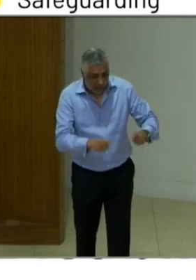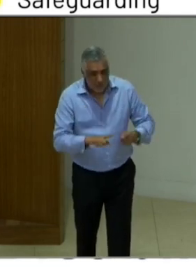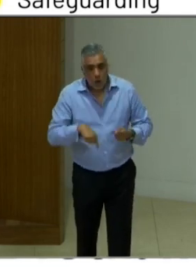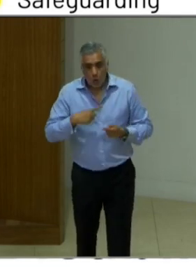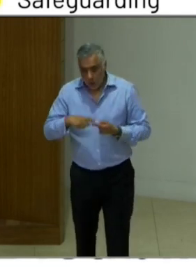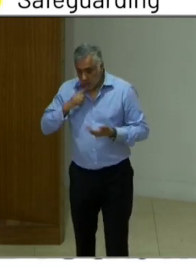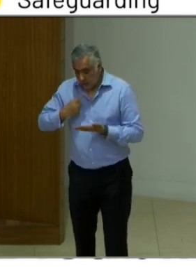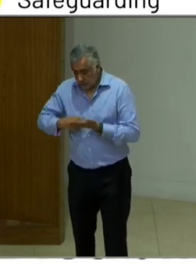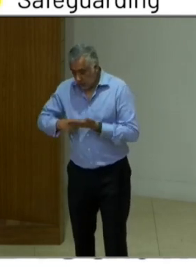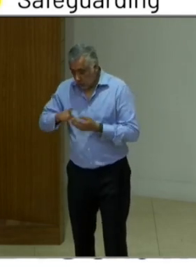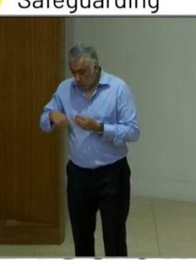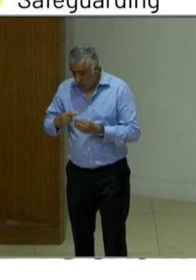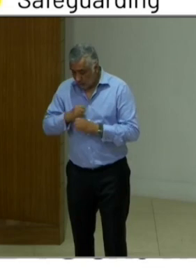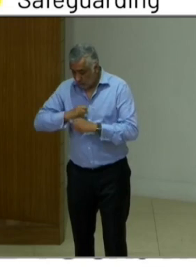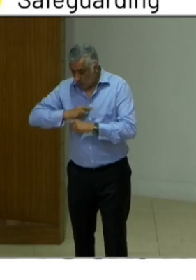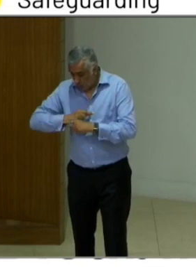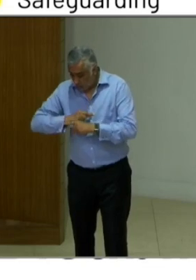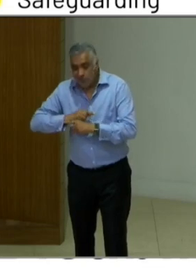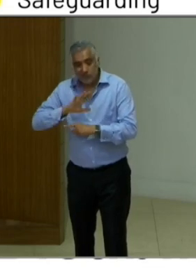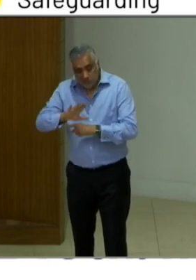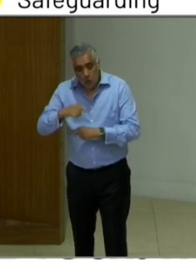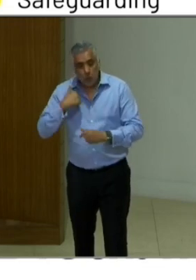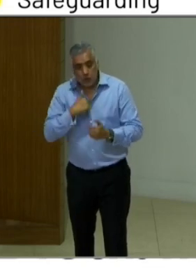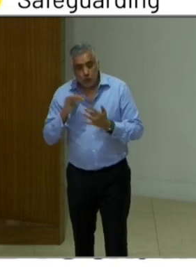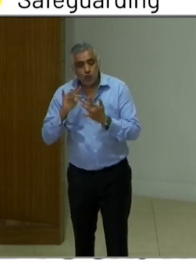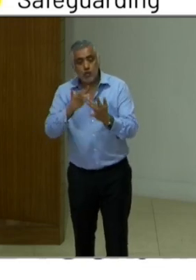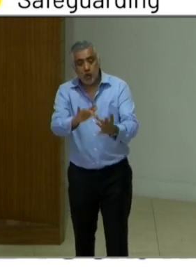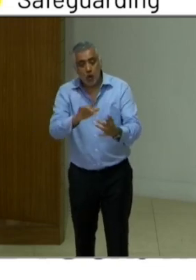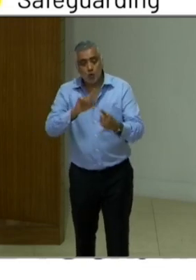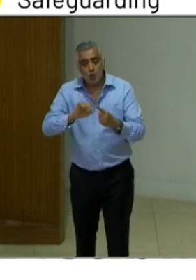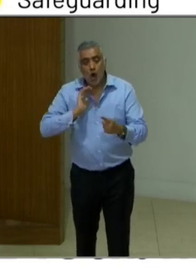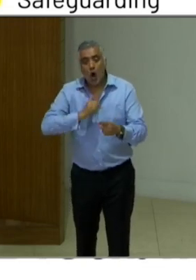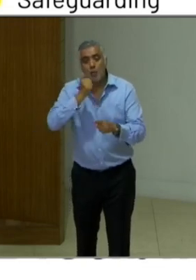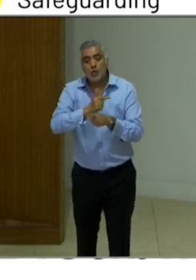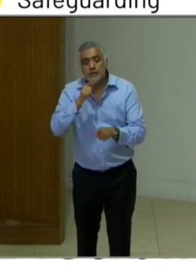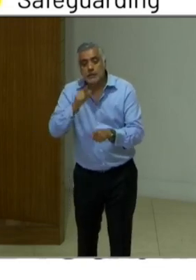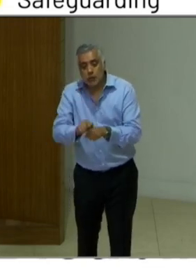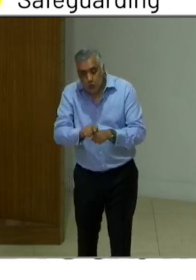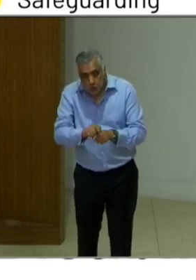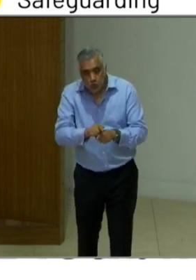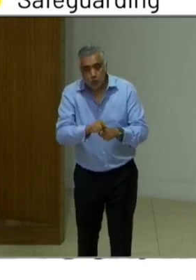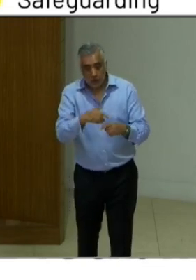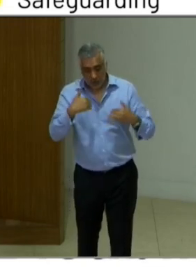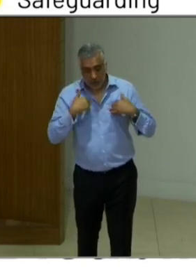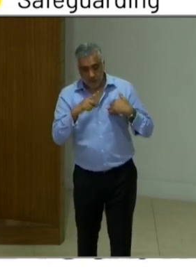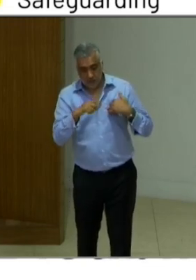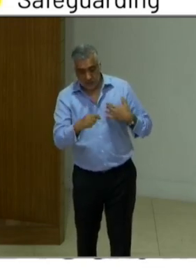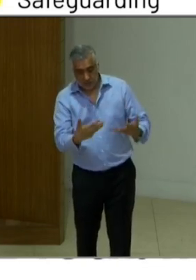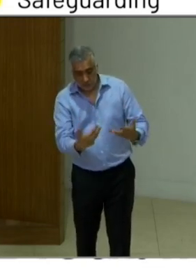yourselves and then by reaching out to our brothers and sisters in Christ with disabilities.